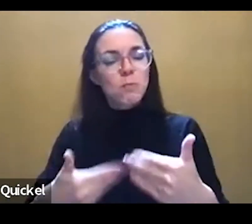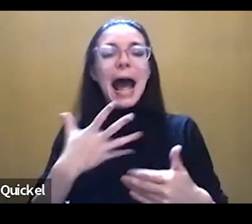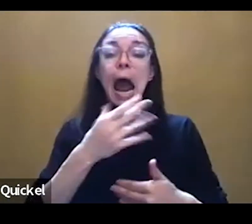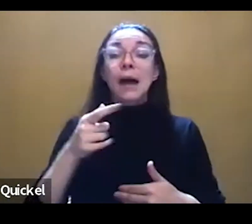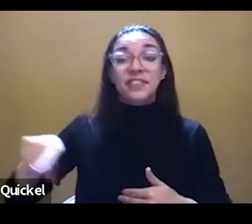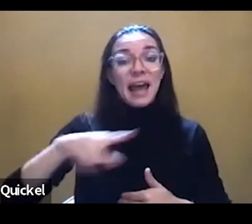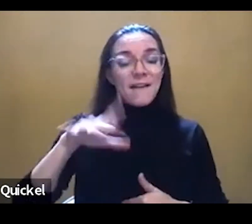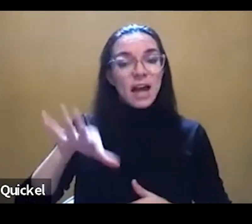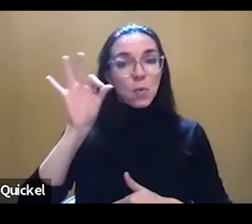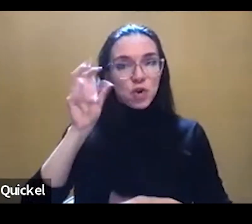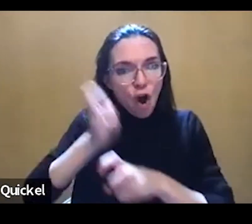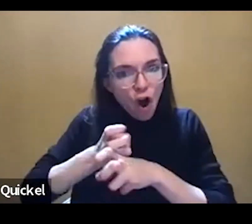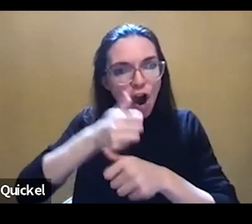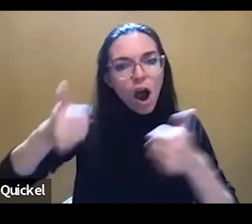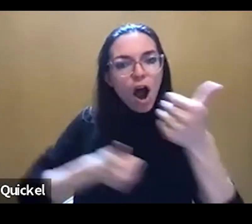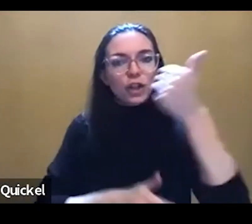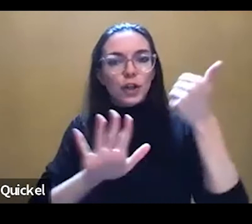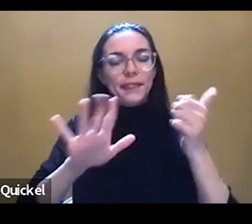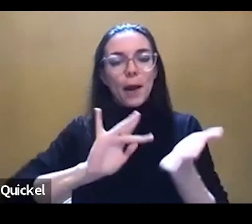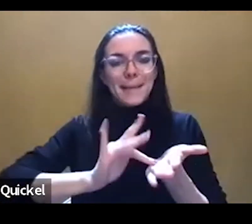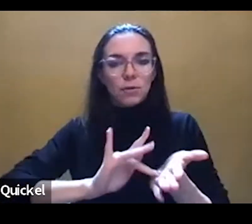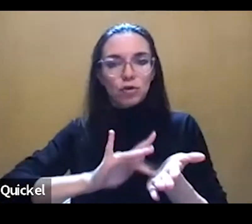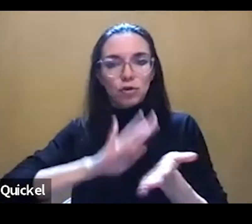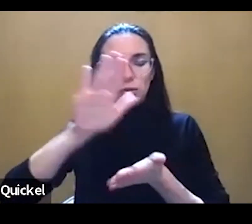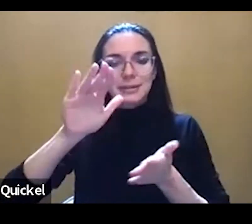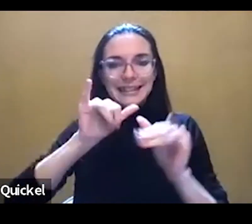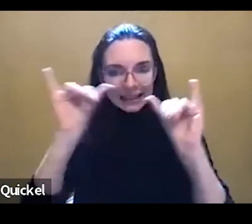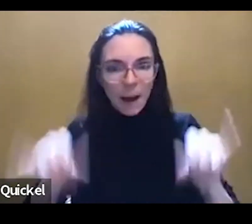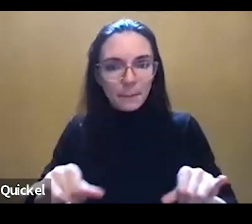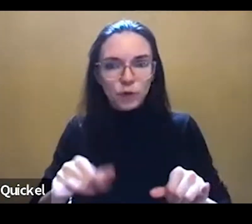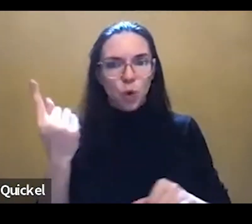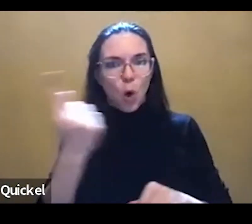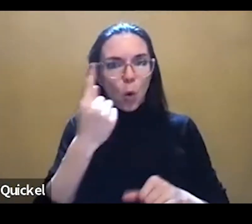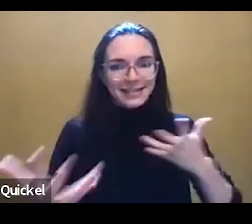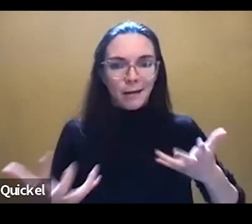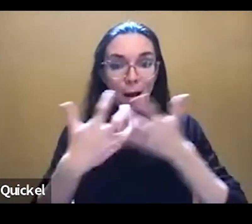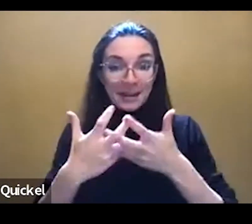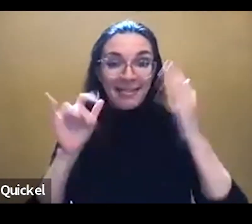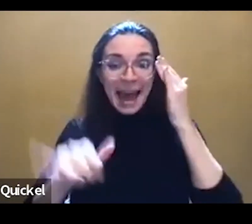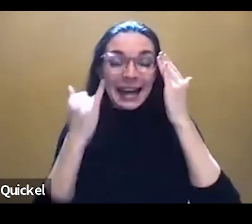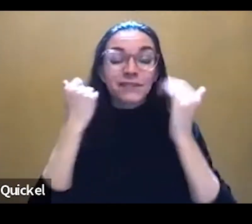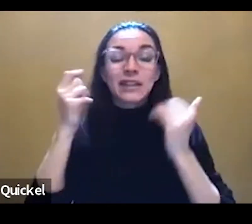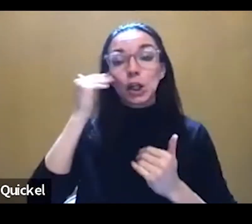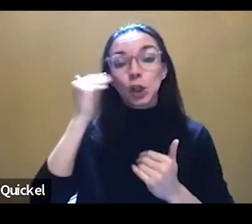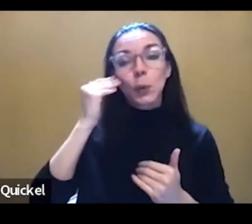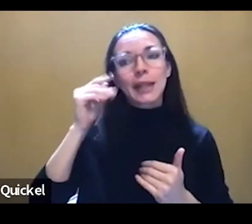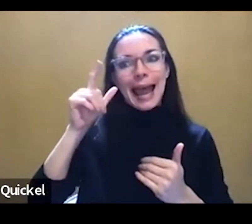under their medical system, to always accommodate that. So if they knew they had a patient who needed a longer